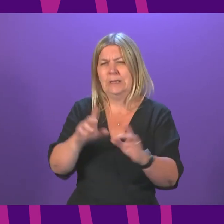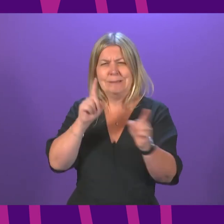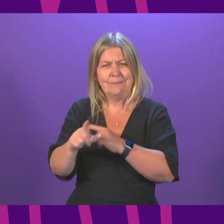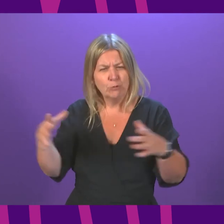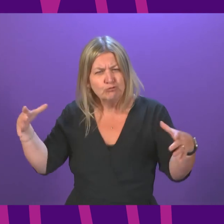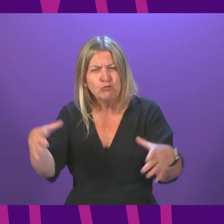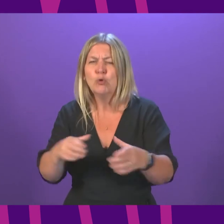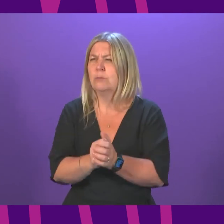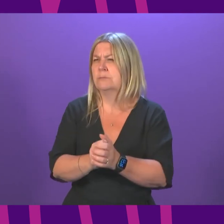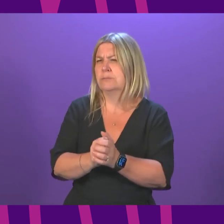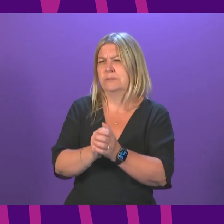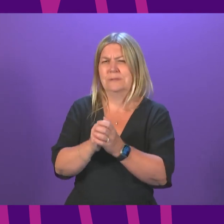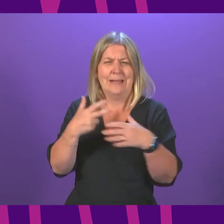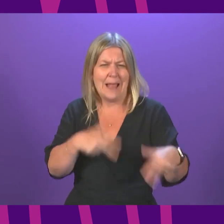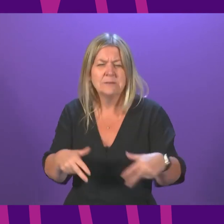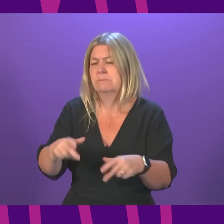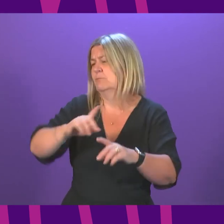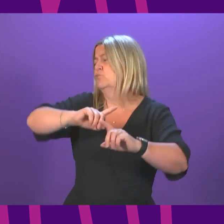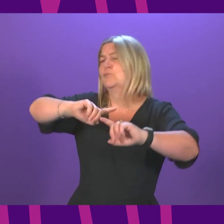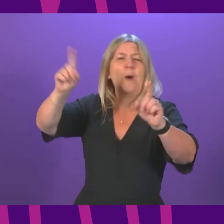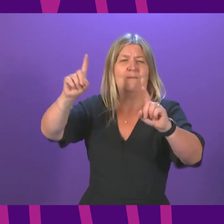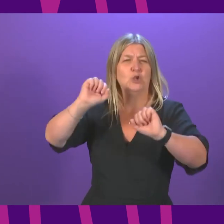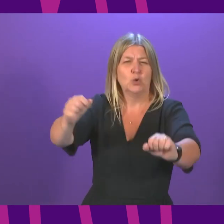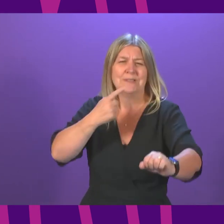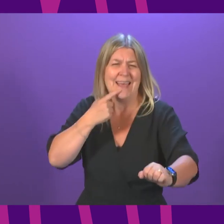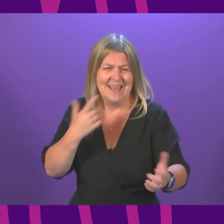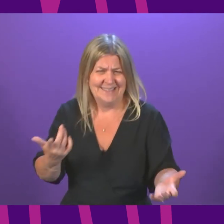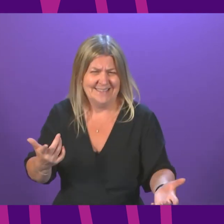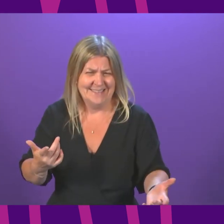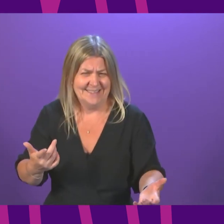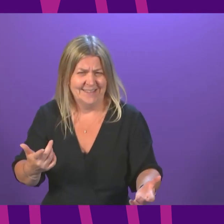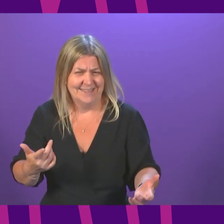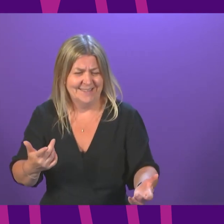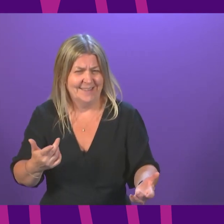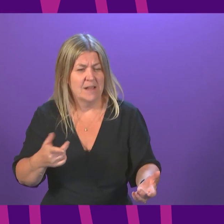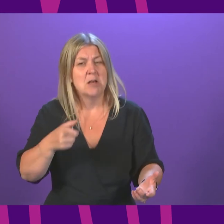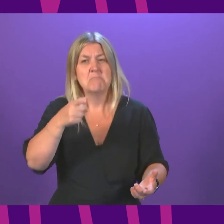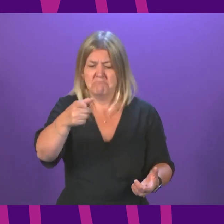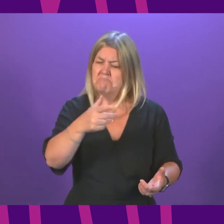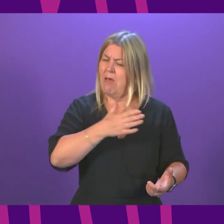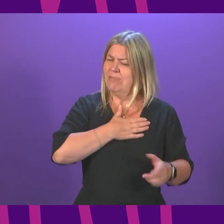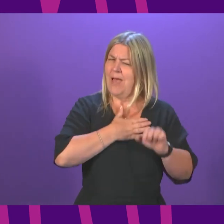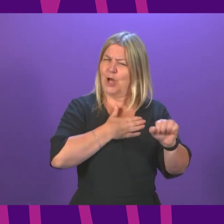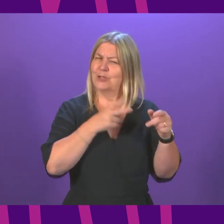Bureau or in the chamber, that does not make it right. There must be checks and balances.